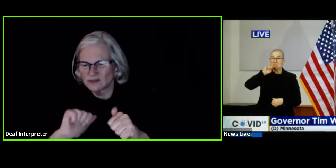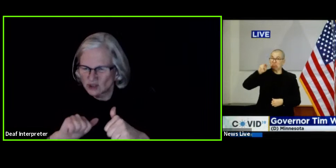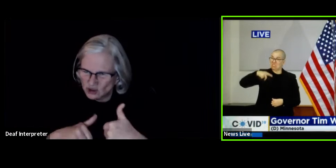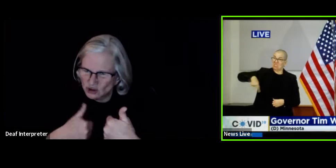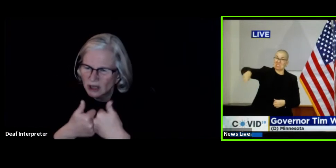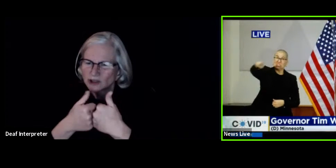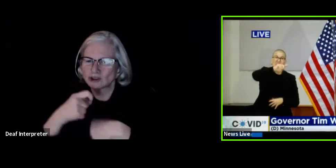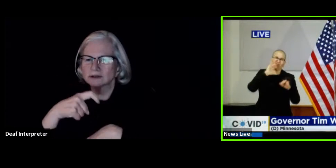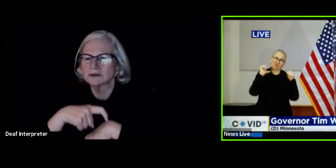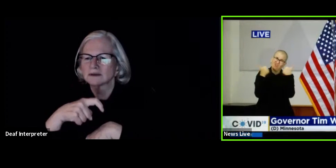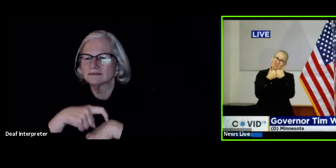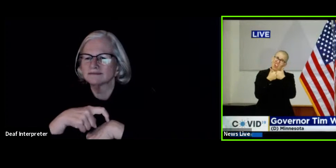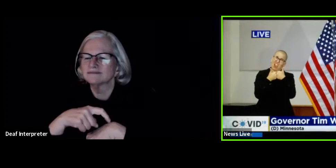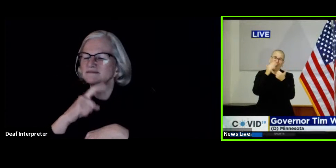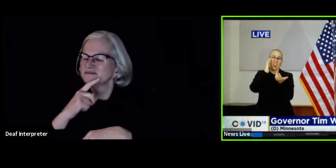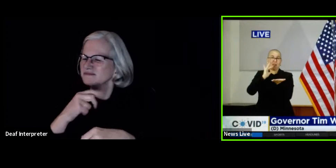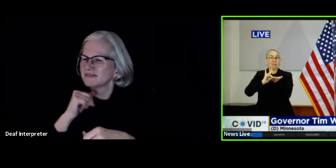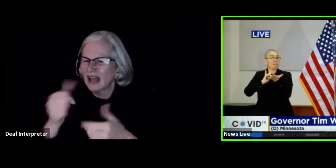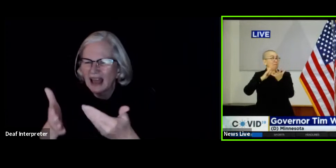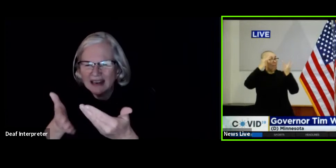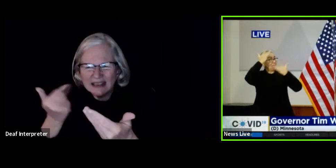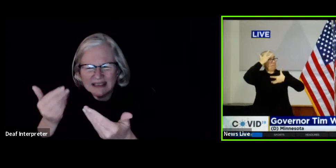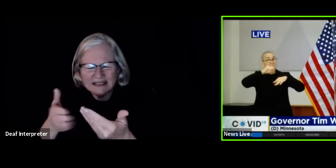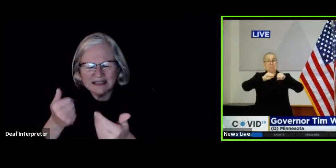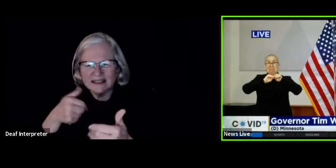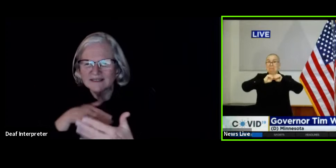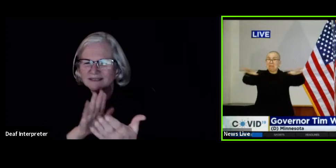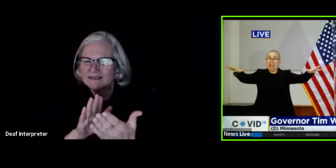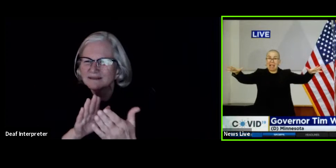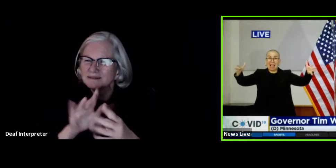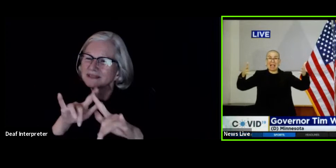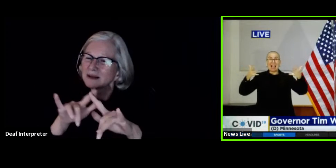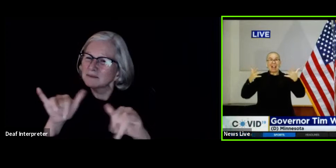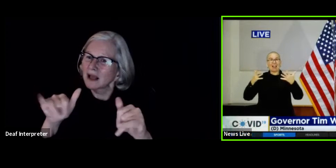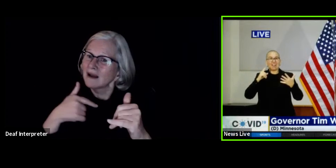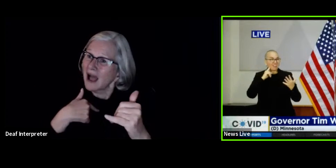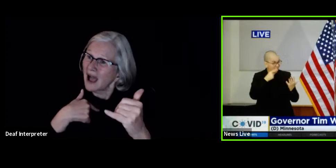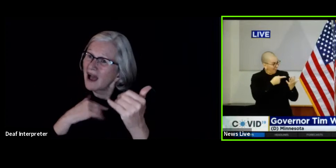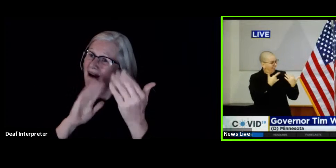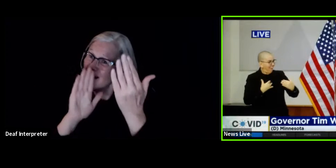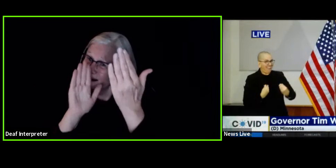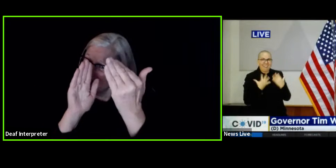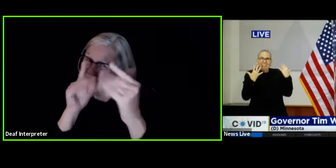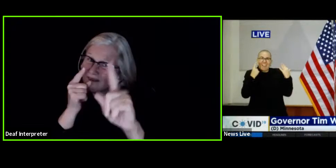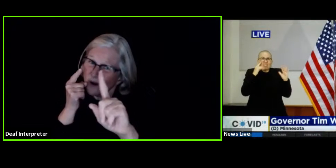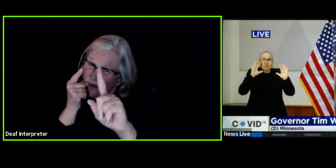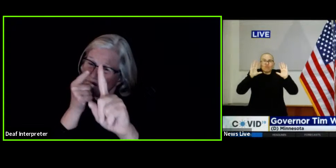MINNESOTANS, AS I SAID, IT'S BEEN A CHALLENGING WEEK AND